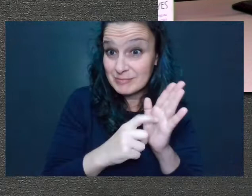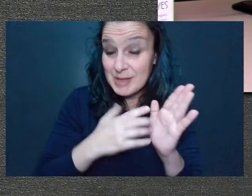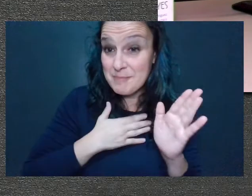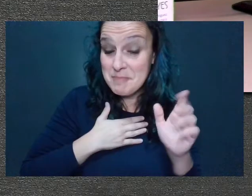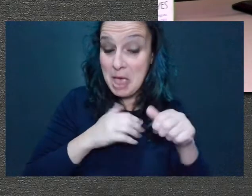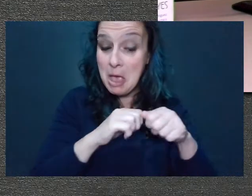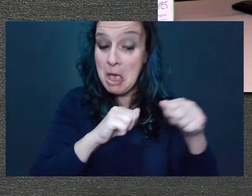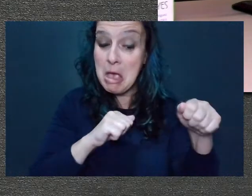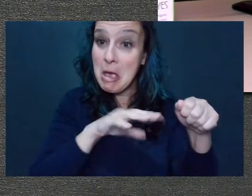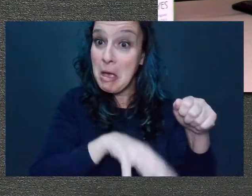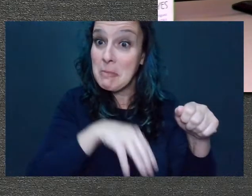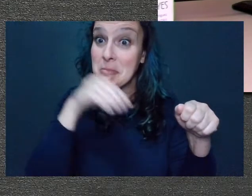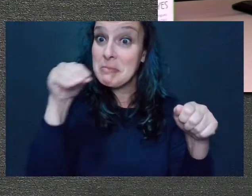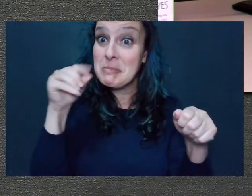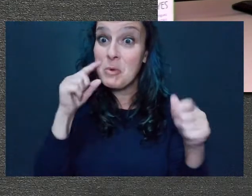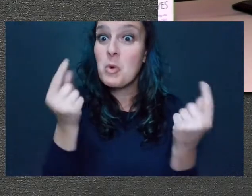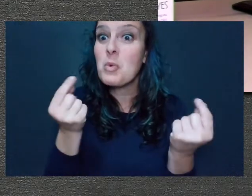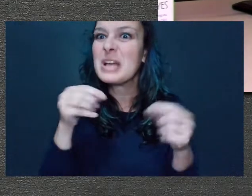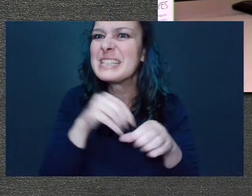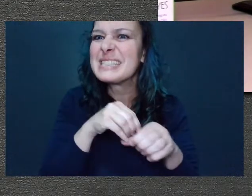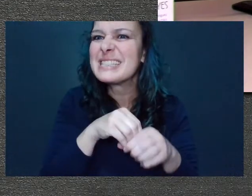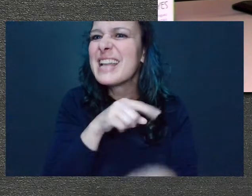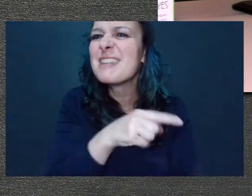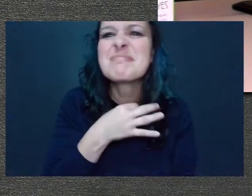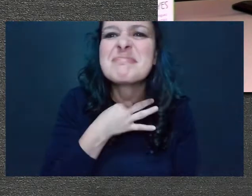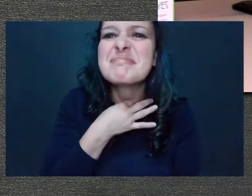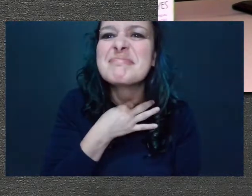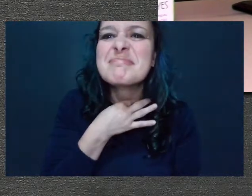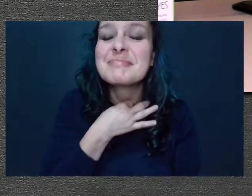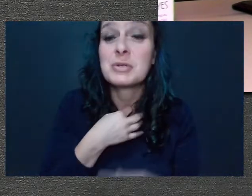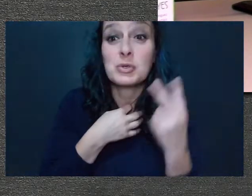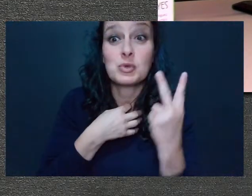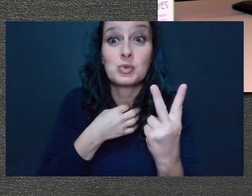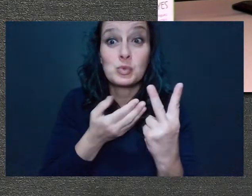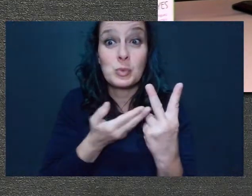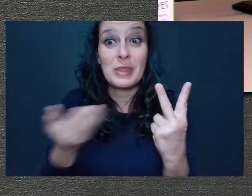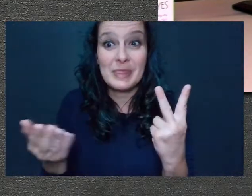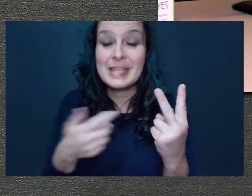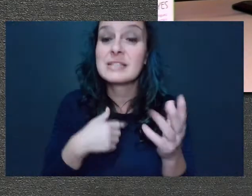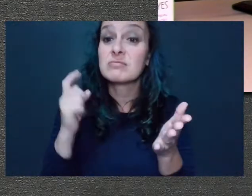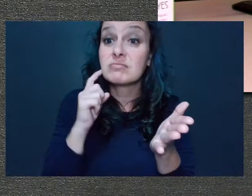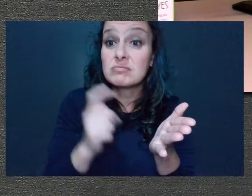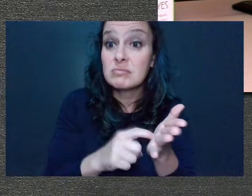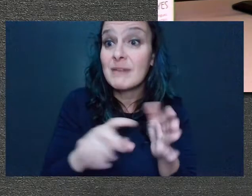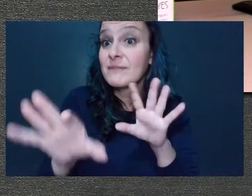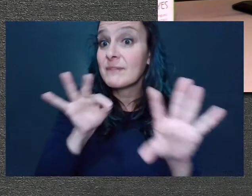What is in the mystery bag? The two items that we can find outside?